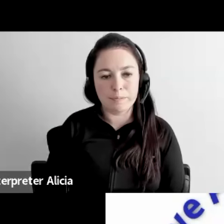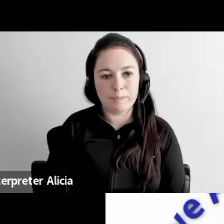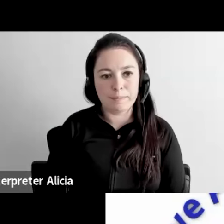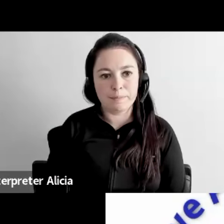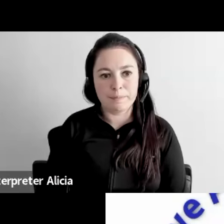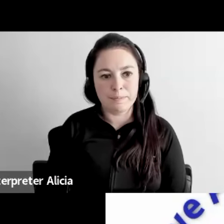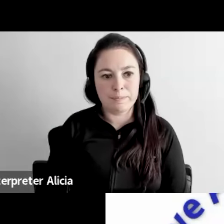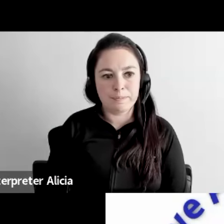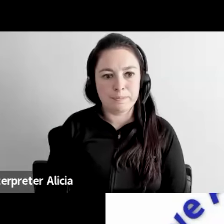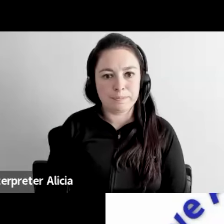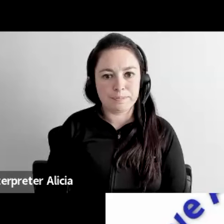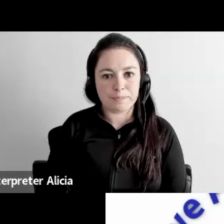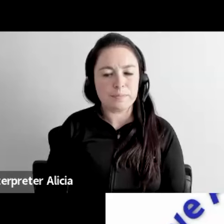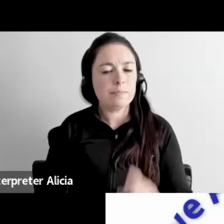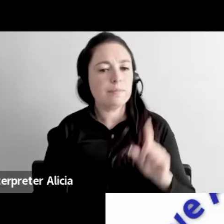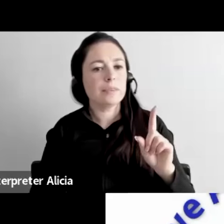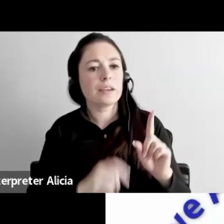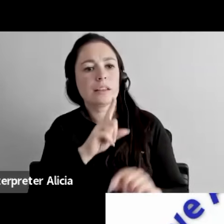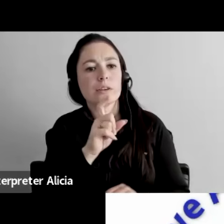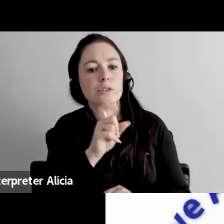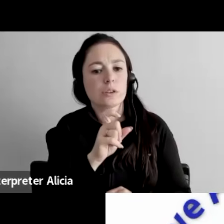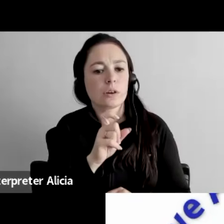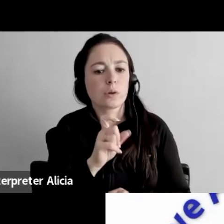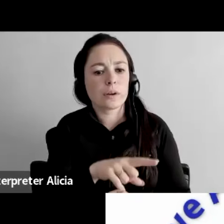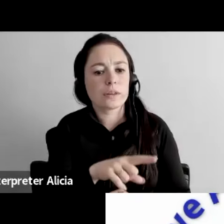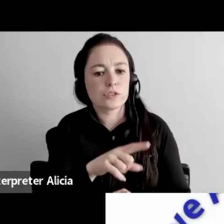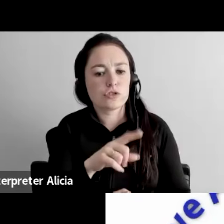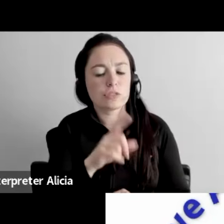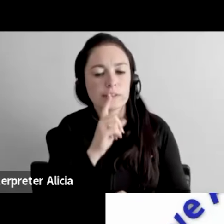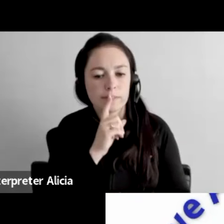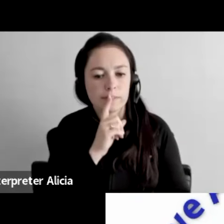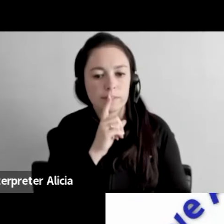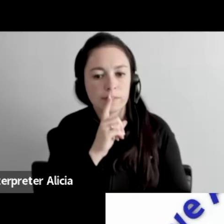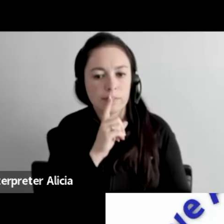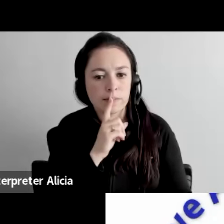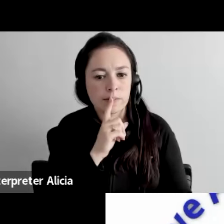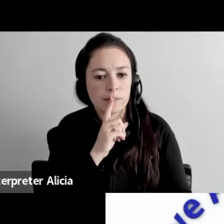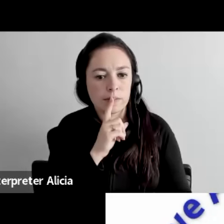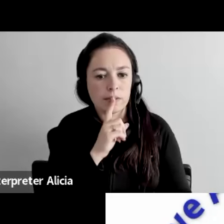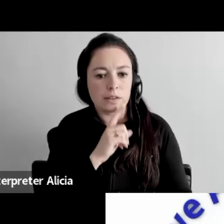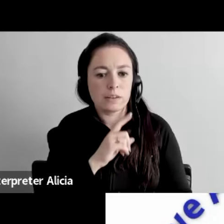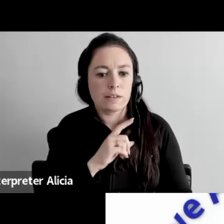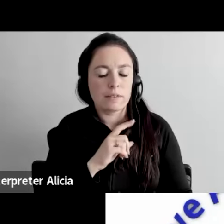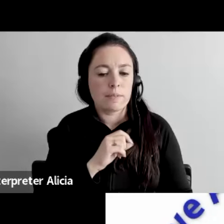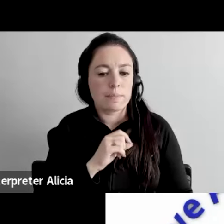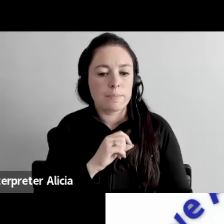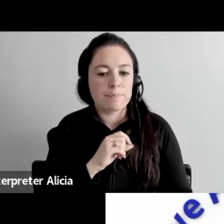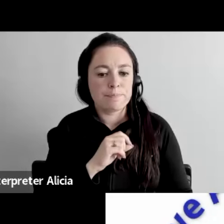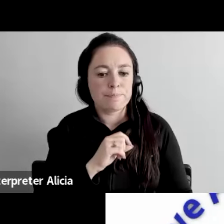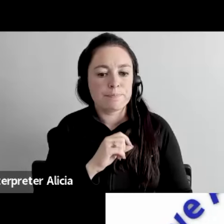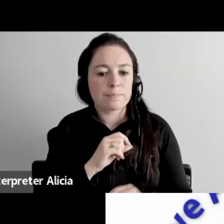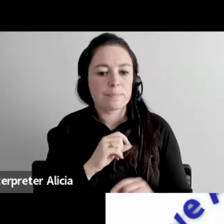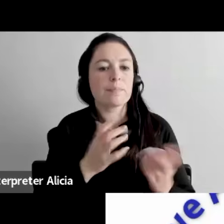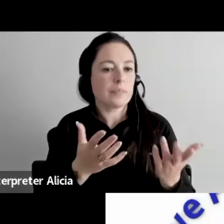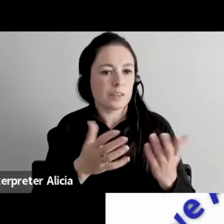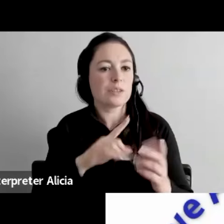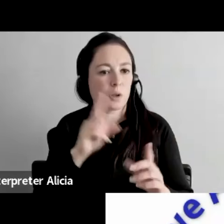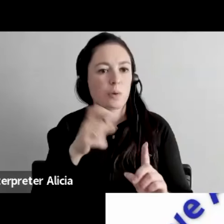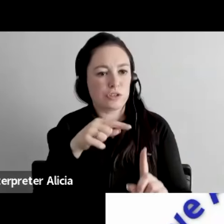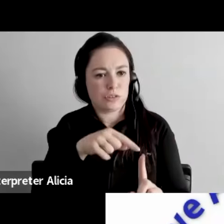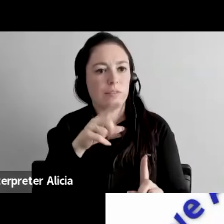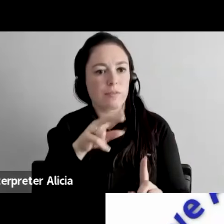I have a question here for Norma. I am a lactation